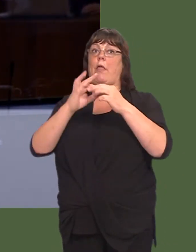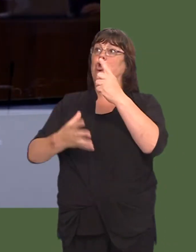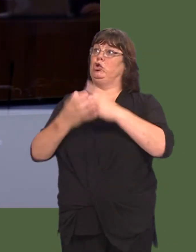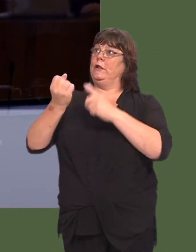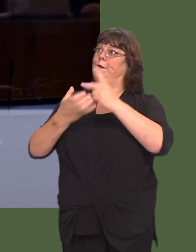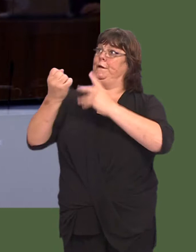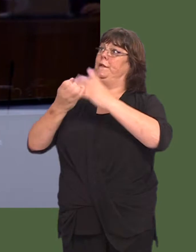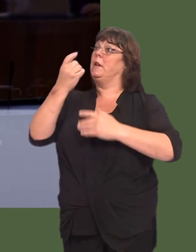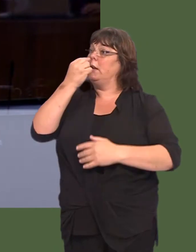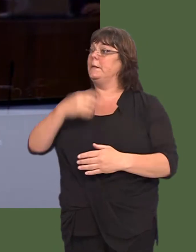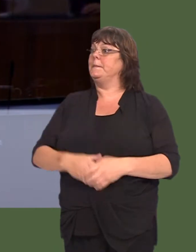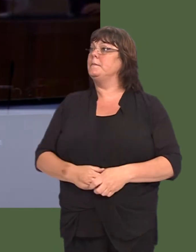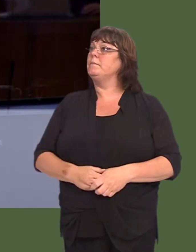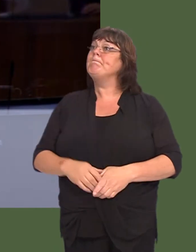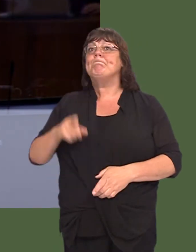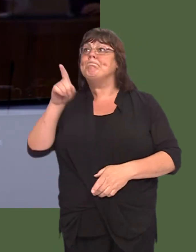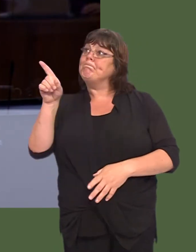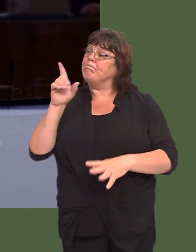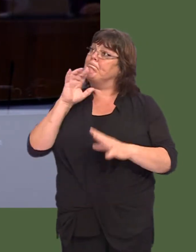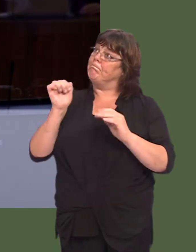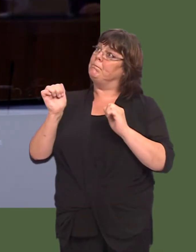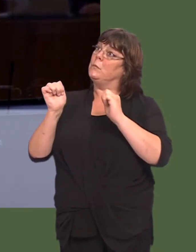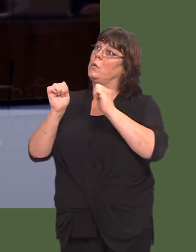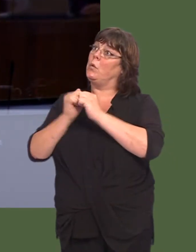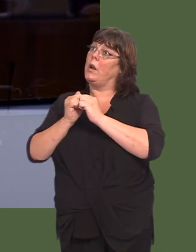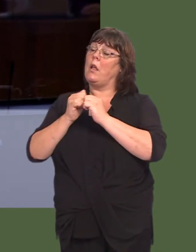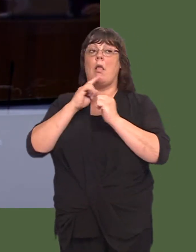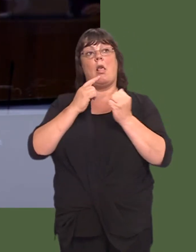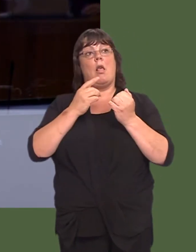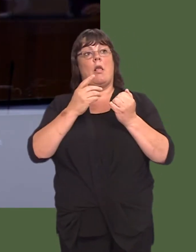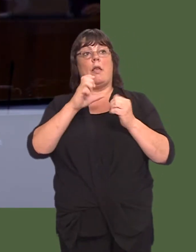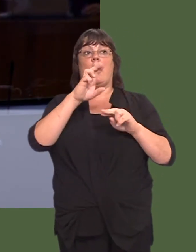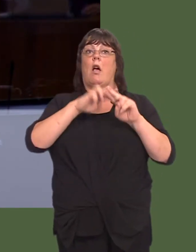Do you agree with me that the projects that you mentioned, the welcome agreement on a